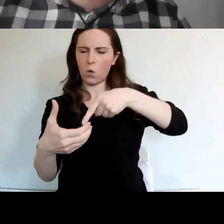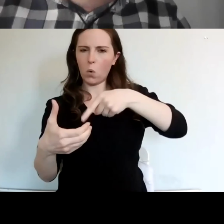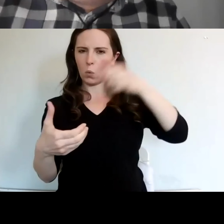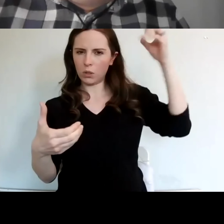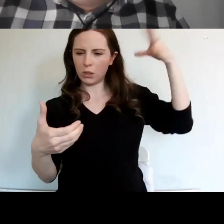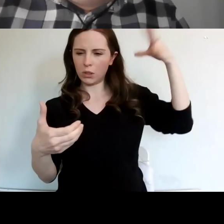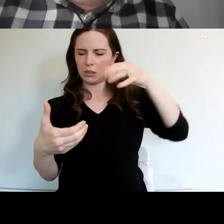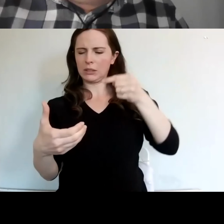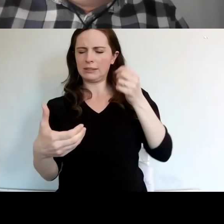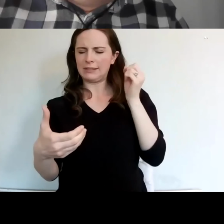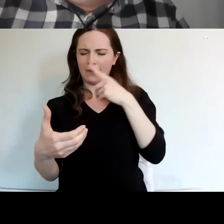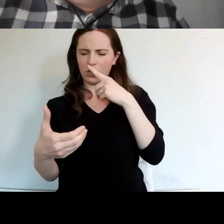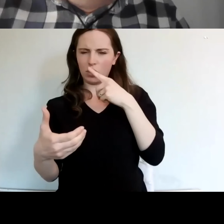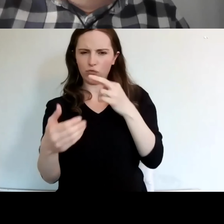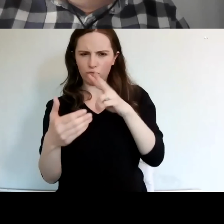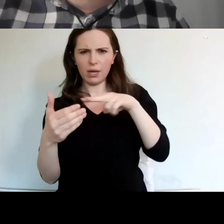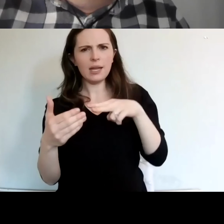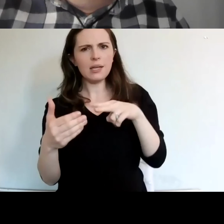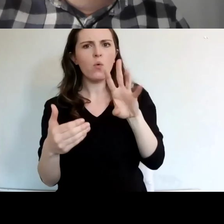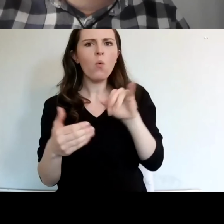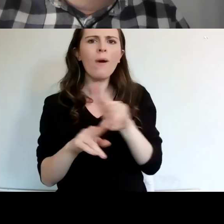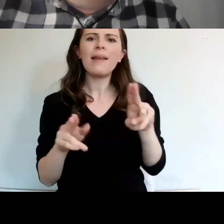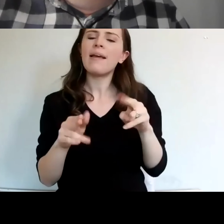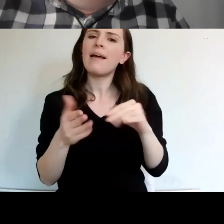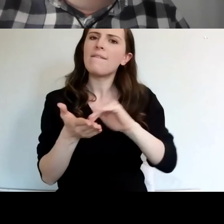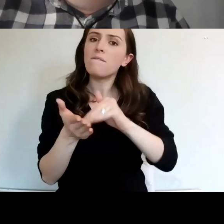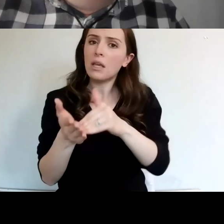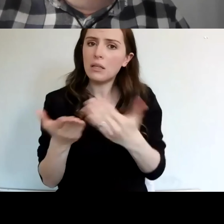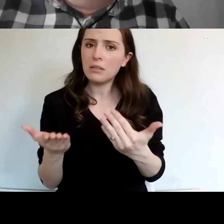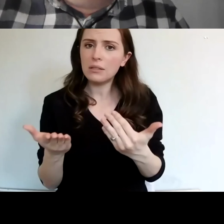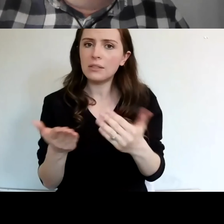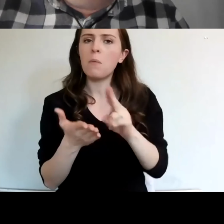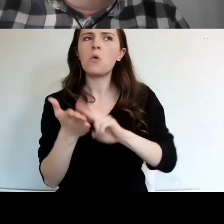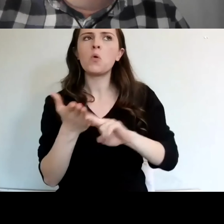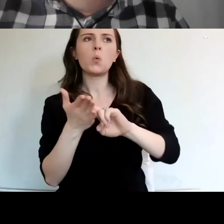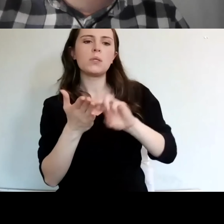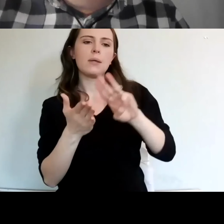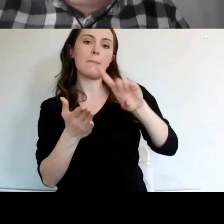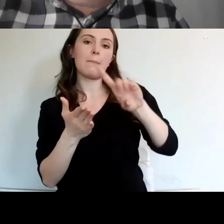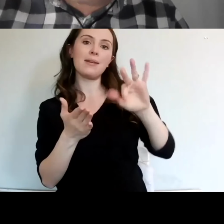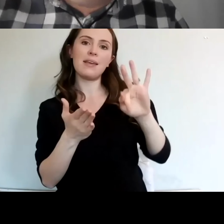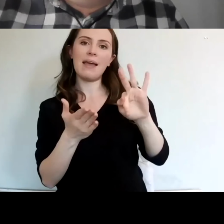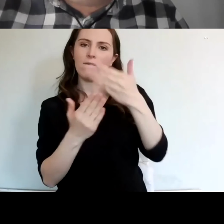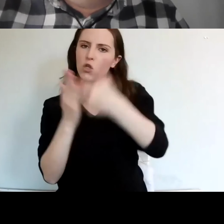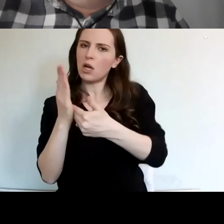Use of PDF documents that are very poorly prepared. Again, that's something that's going to...